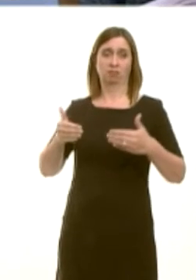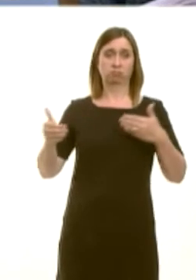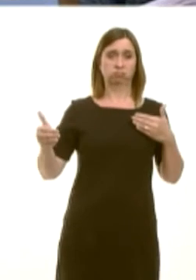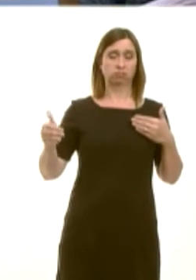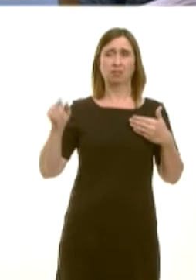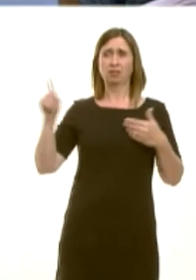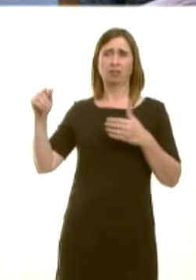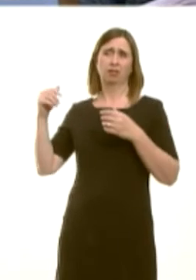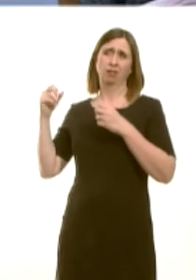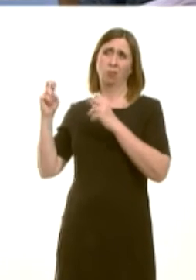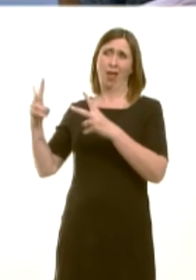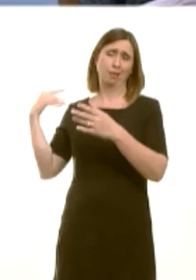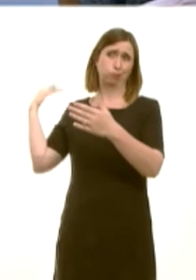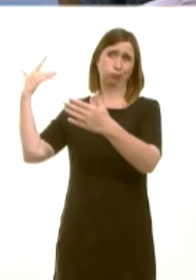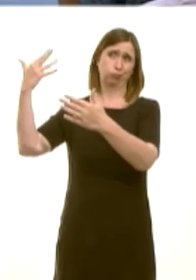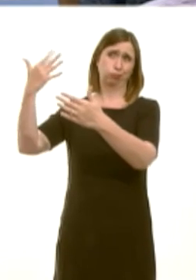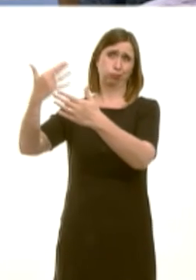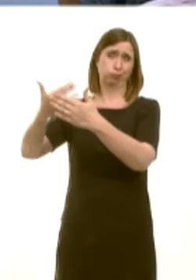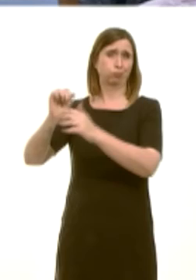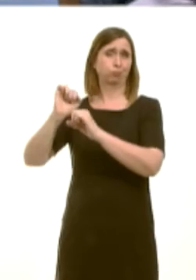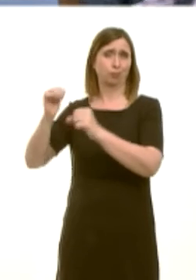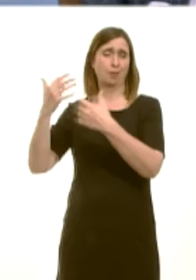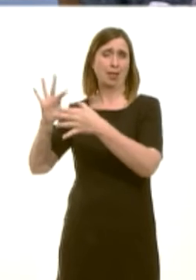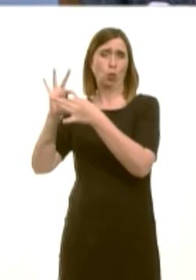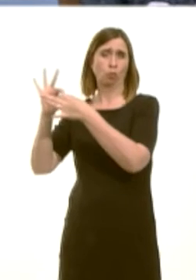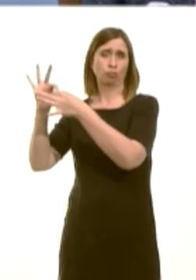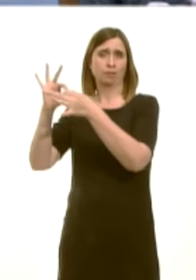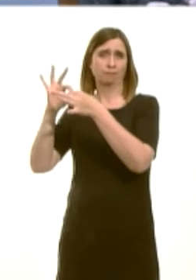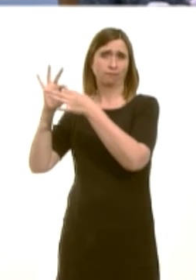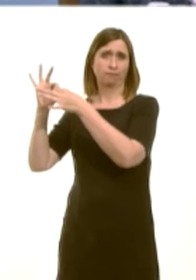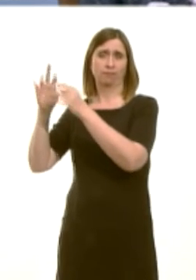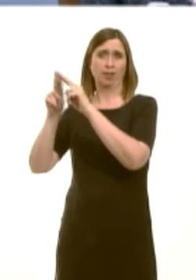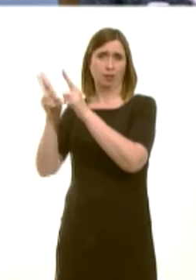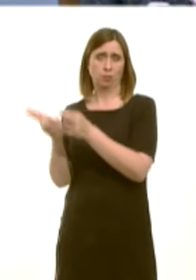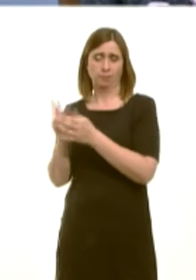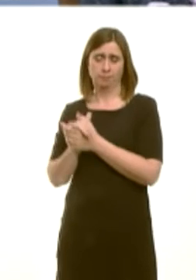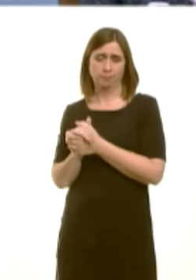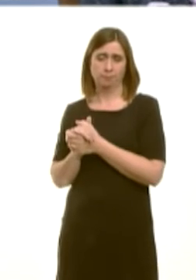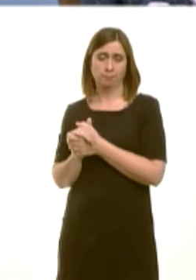we do have plans in place to promote co-operative housing further, building on the measures